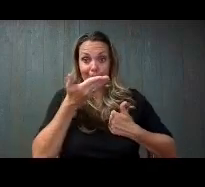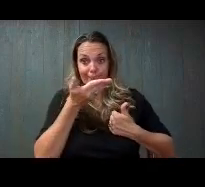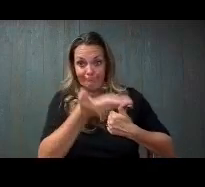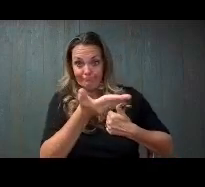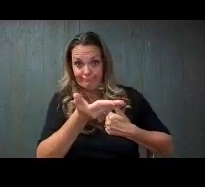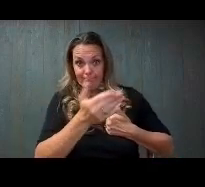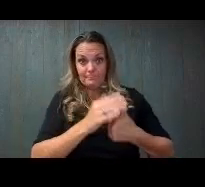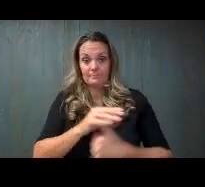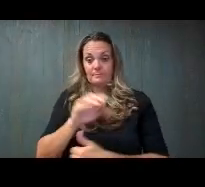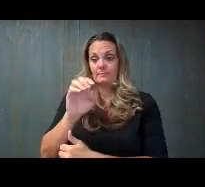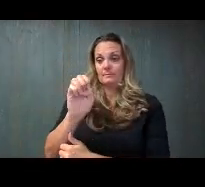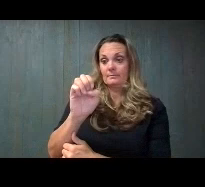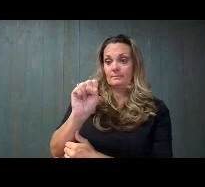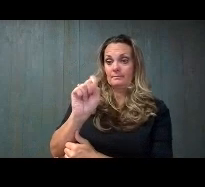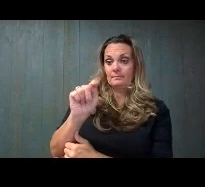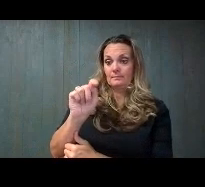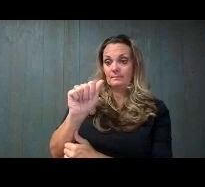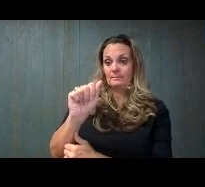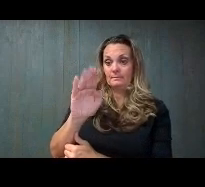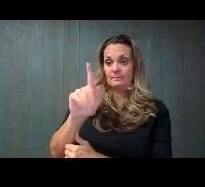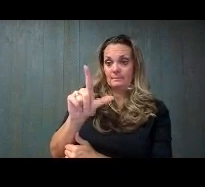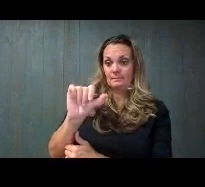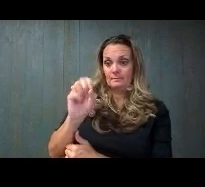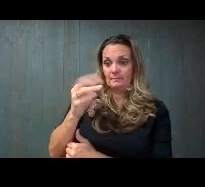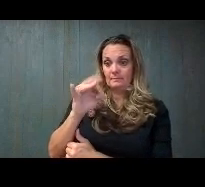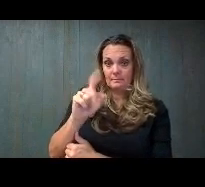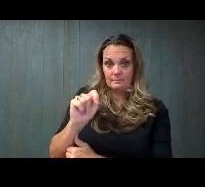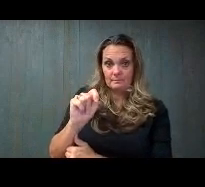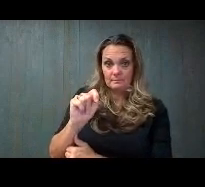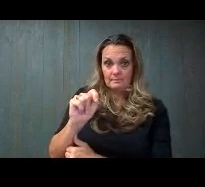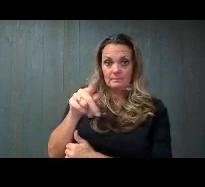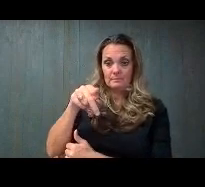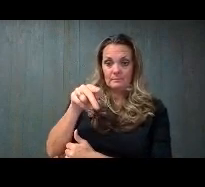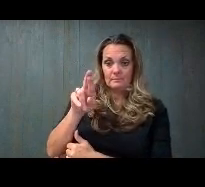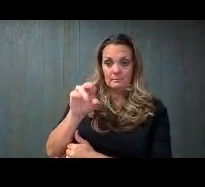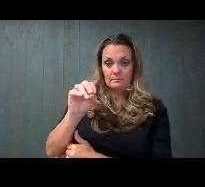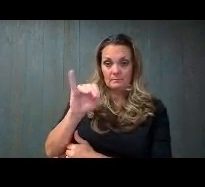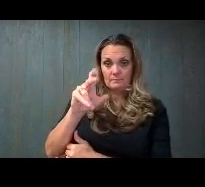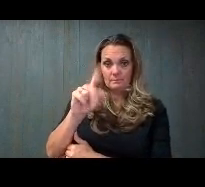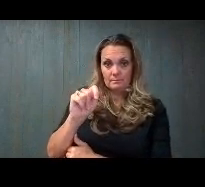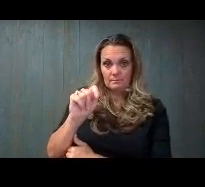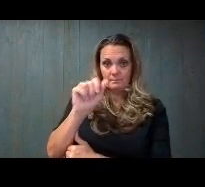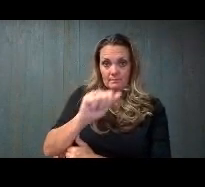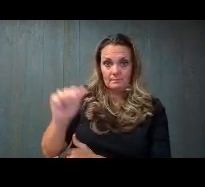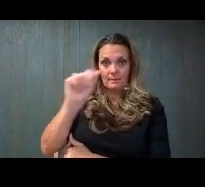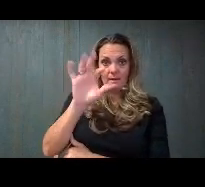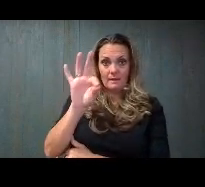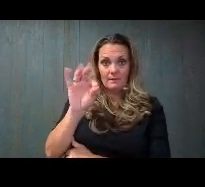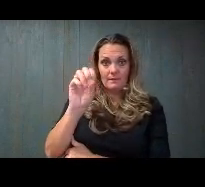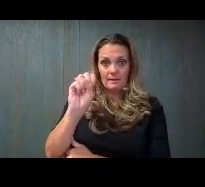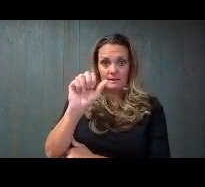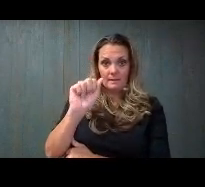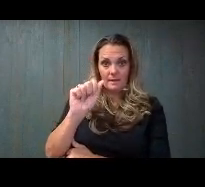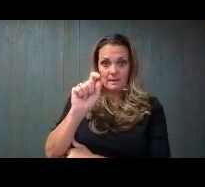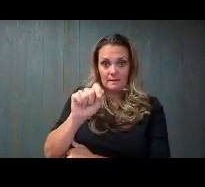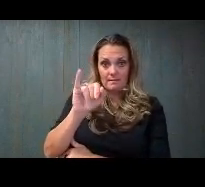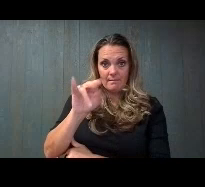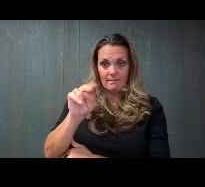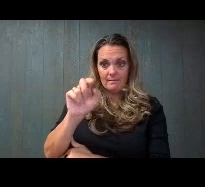Establishment project at FSA, I engrave this is where you'll submit everything establishment